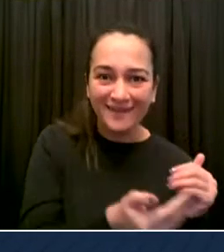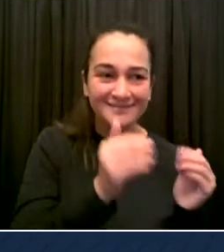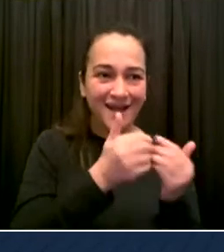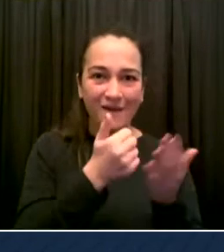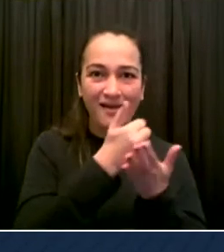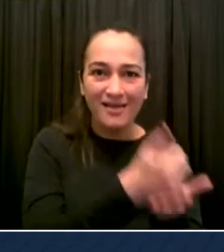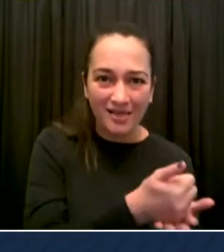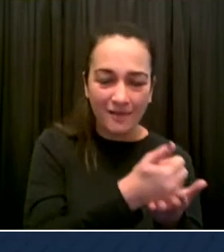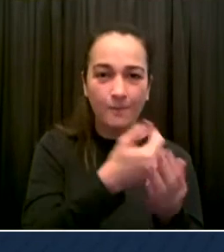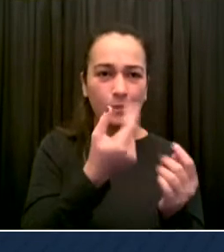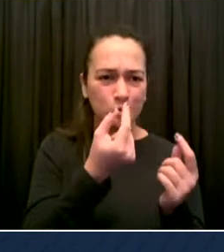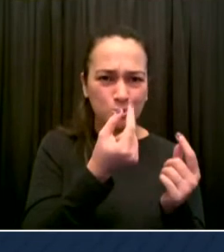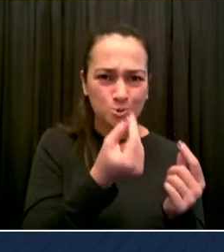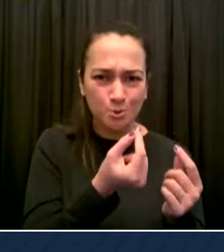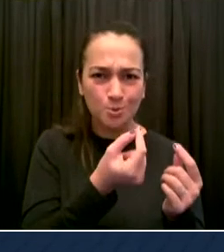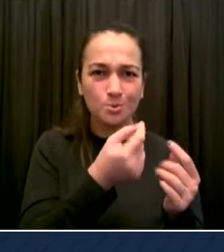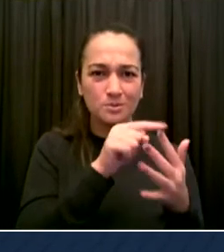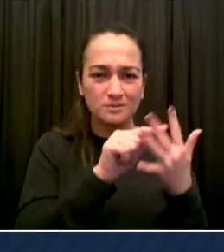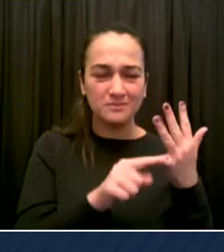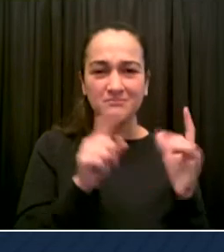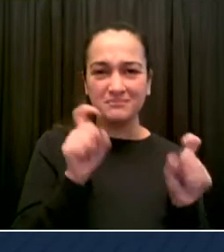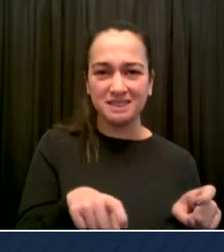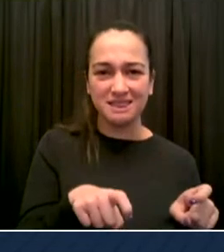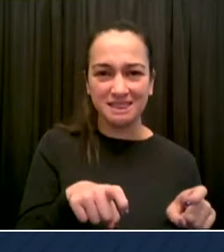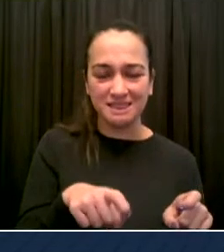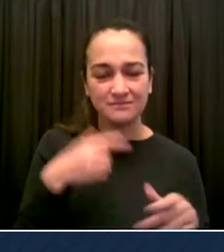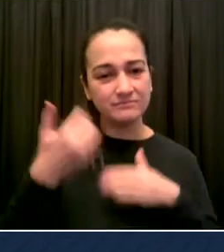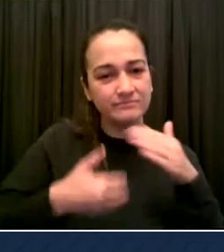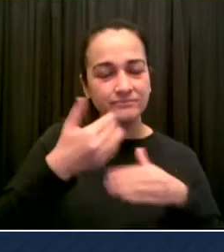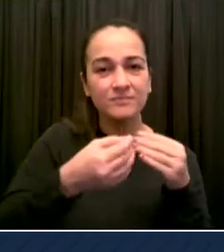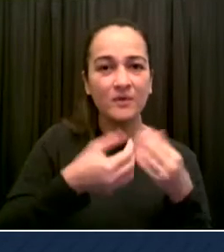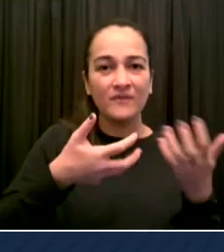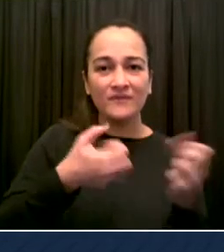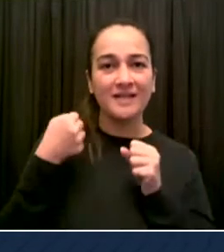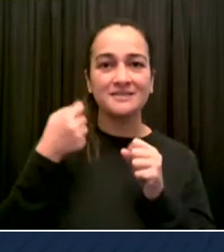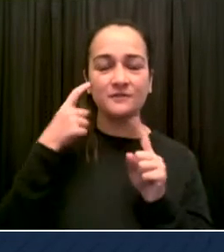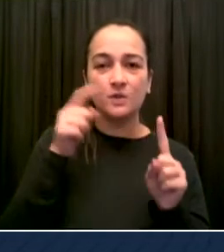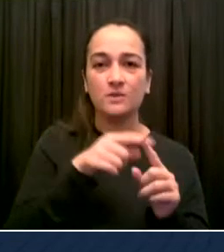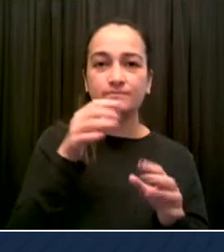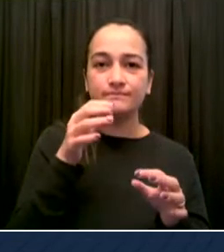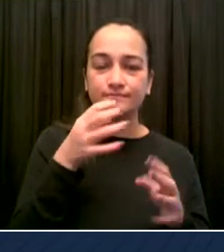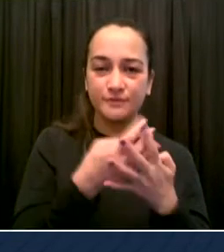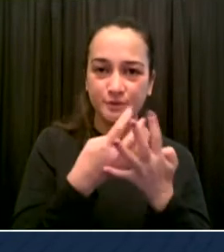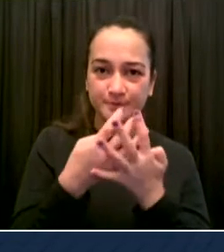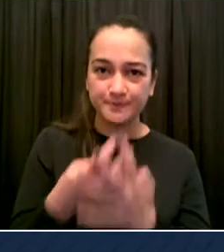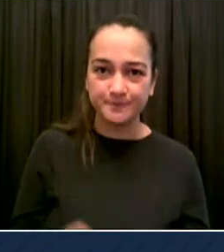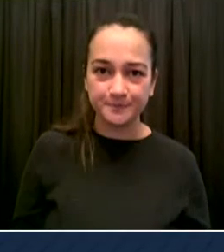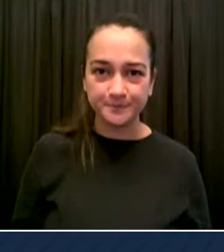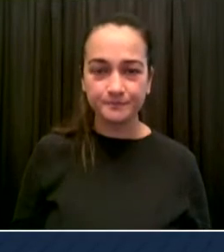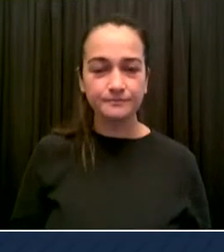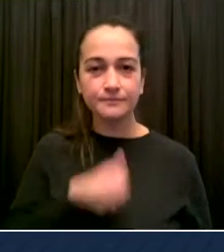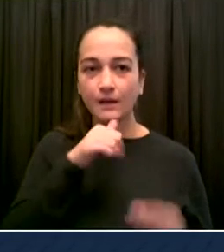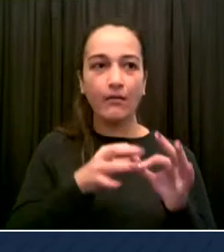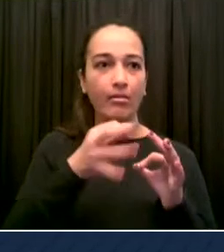ATR IL ABY NOW, IT ONE OF THE